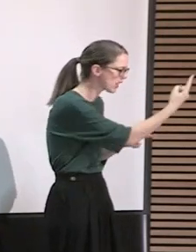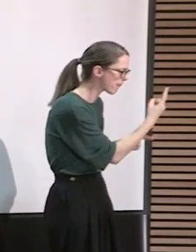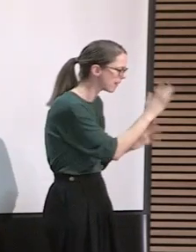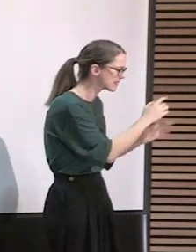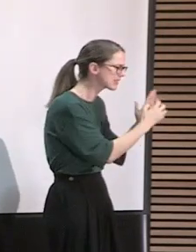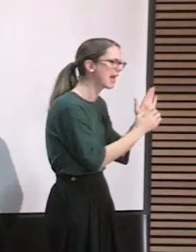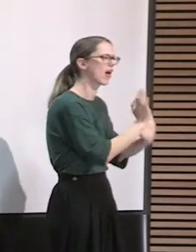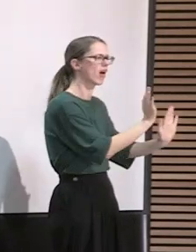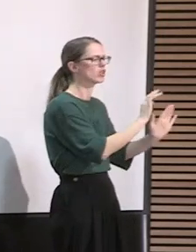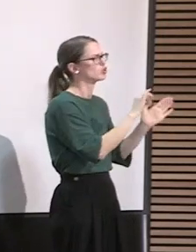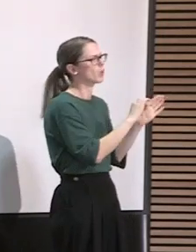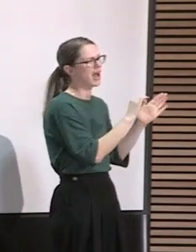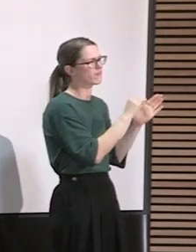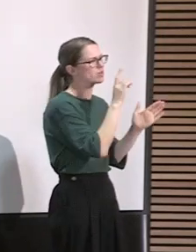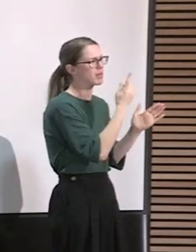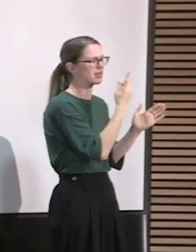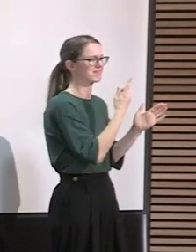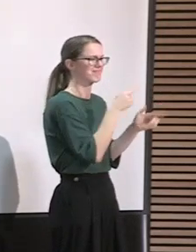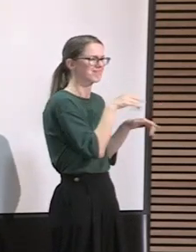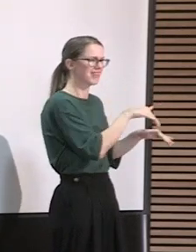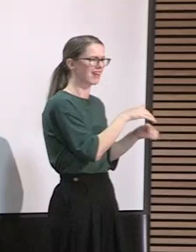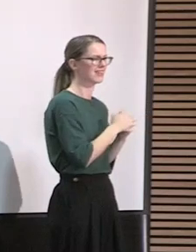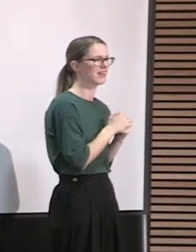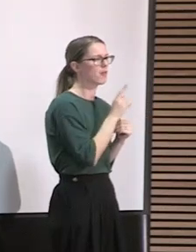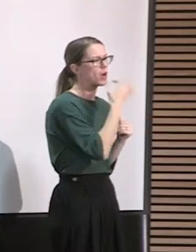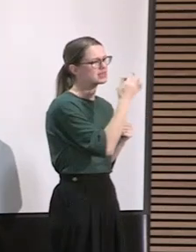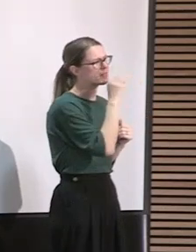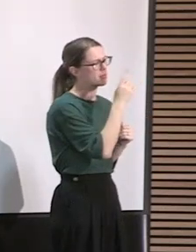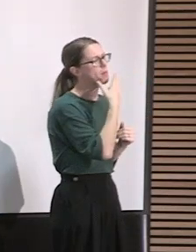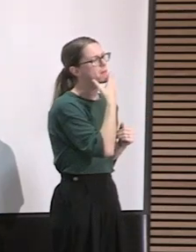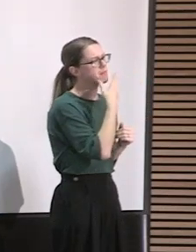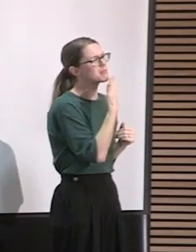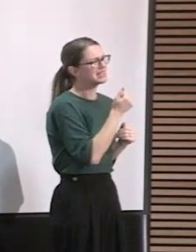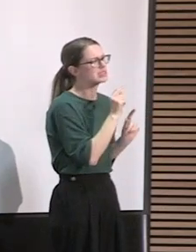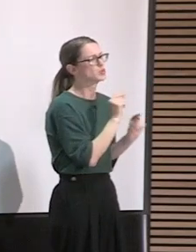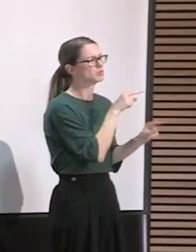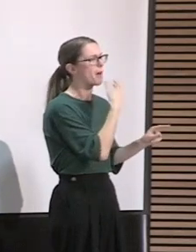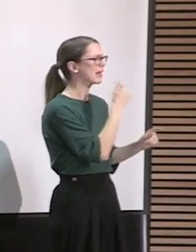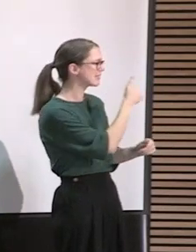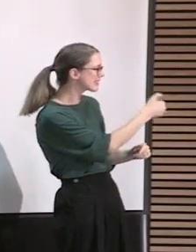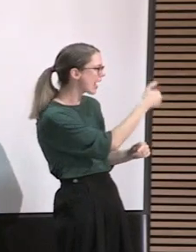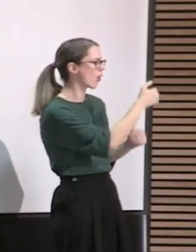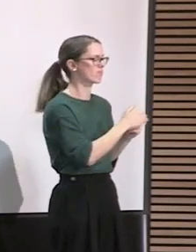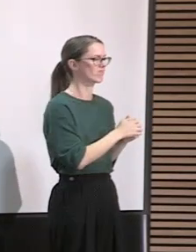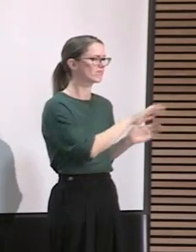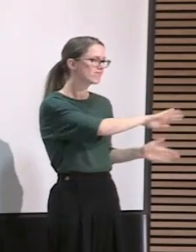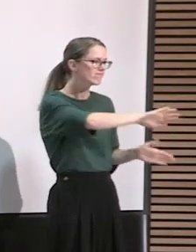ie, they won't have to make people scan the QR code - because that would be too